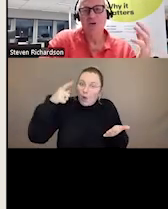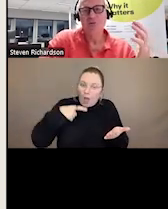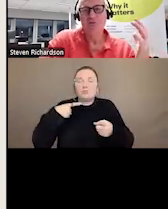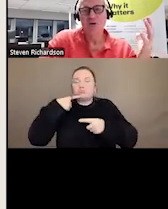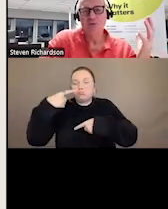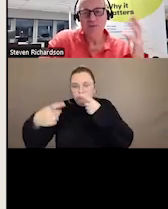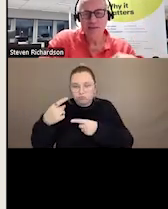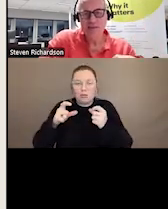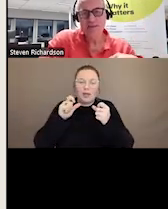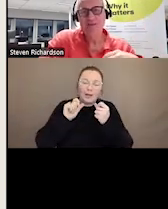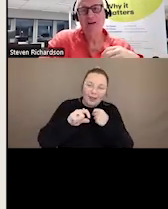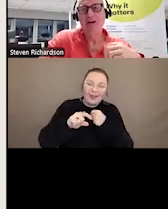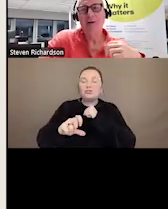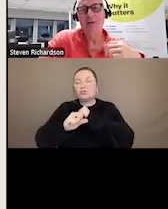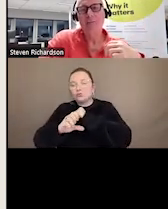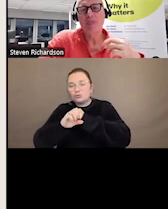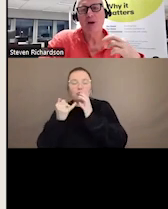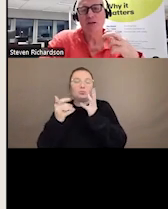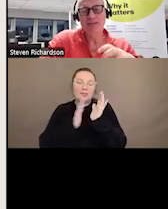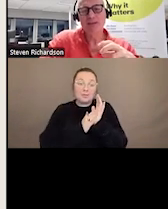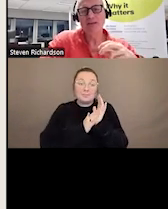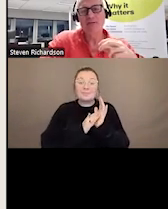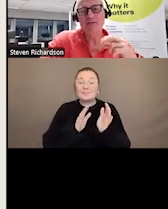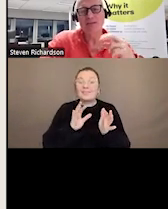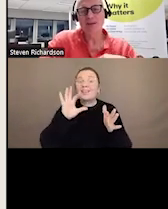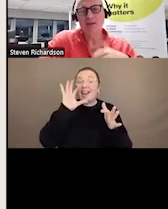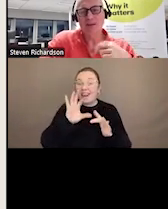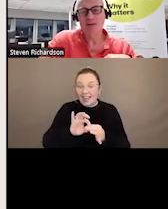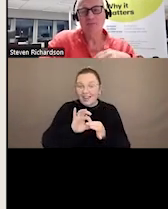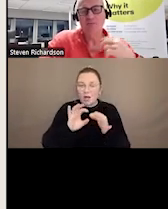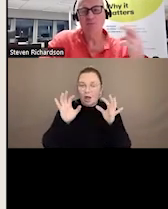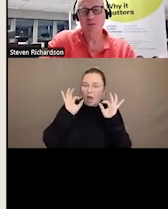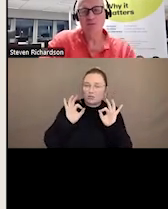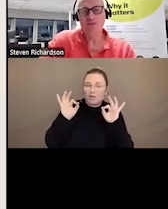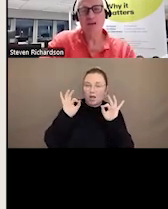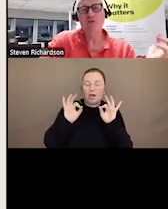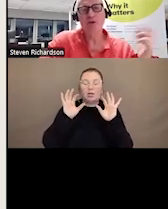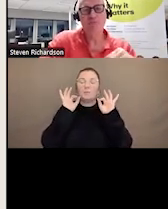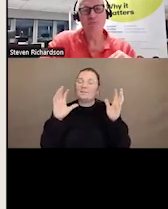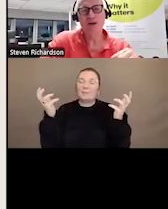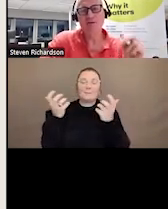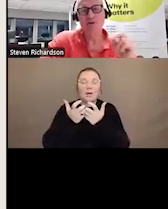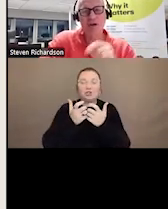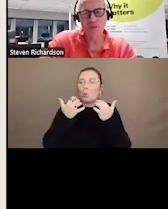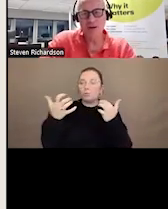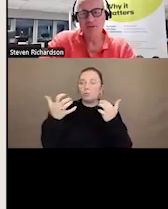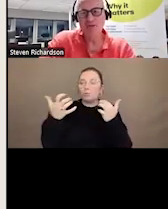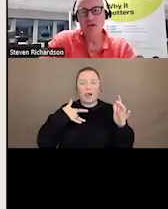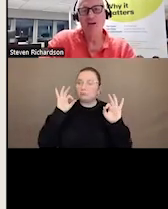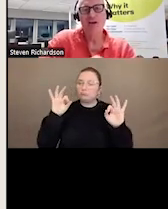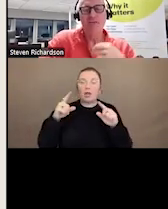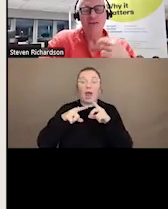So, those links ideally seamlessly connects with your audiences and campaign donate page and that